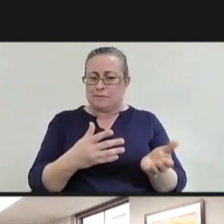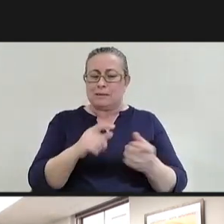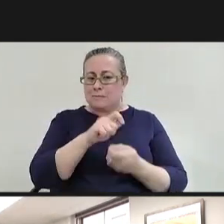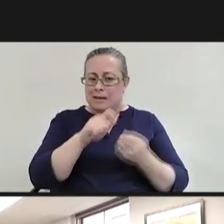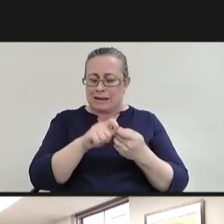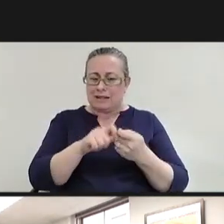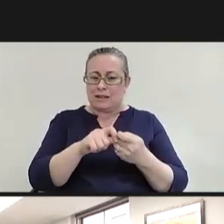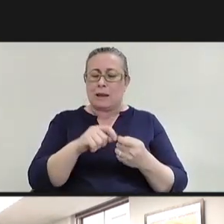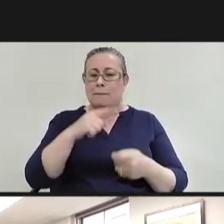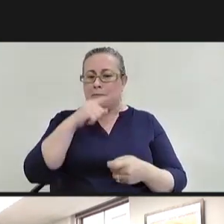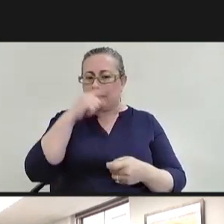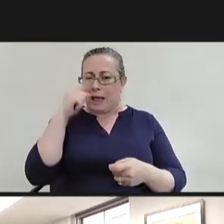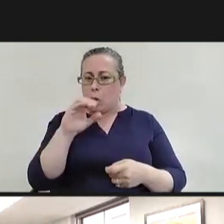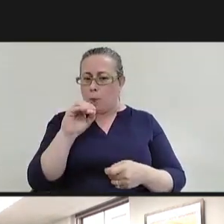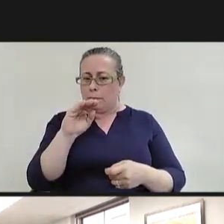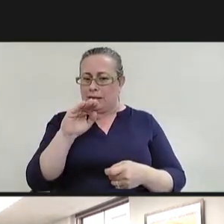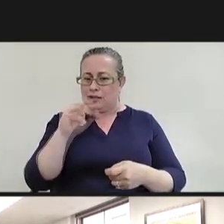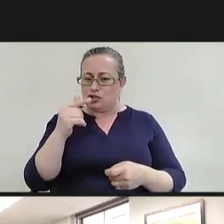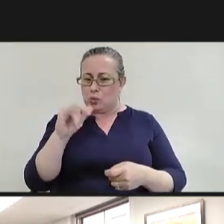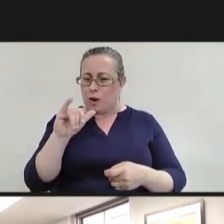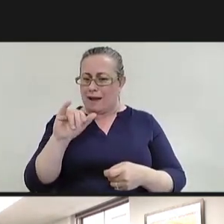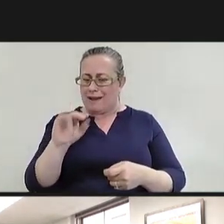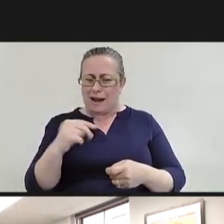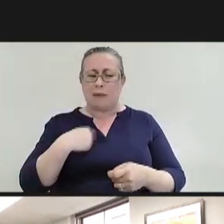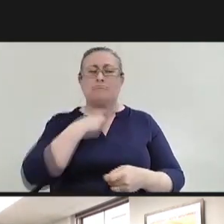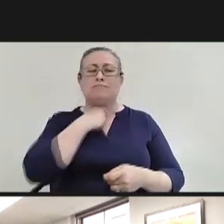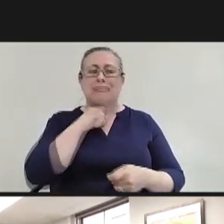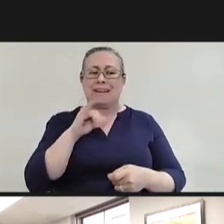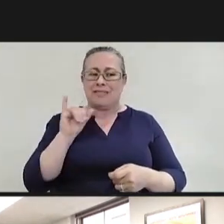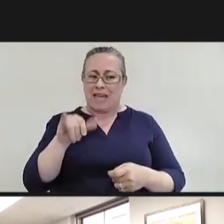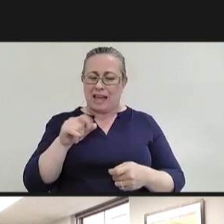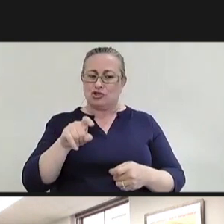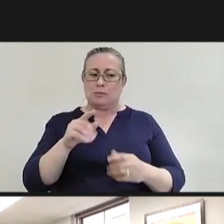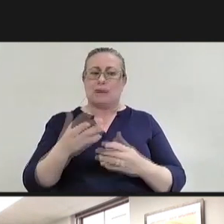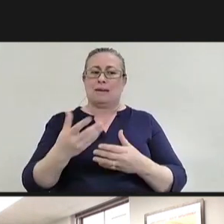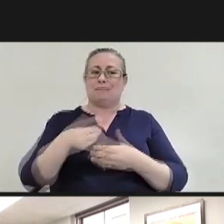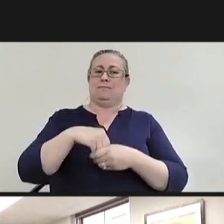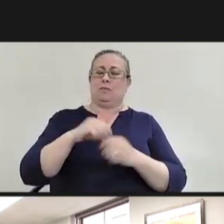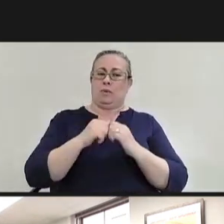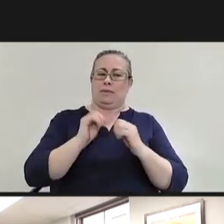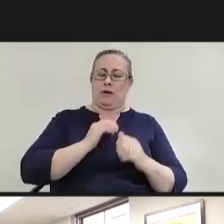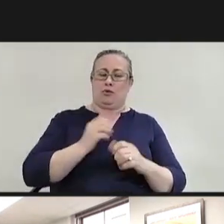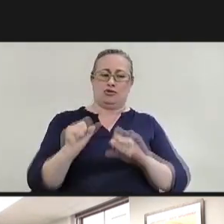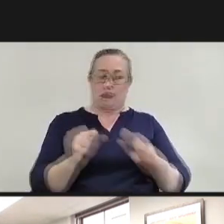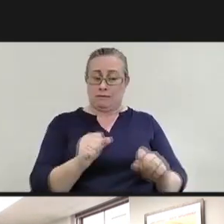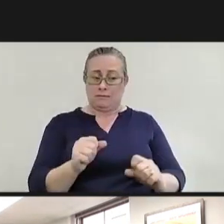and I'm wondering if that should be part of our strategy. You know, they're underrepresented,